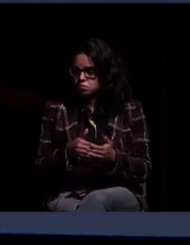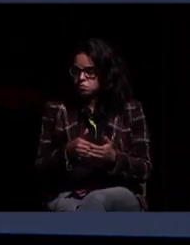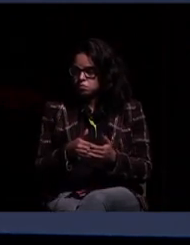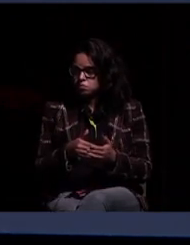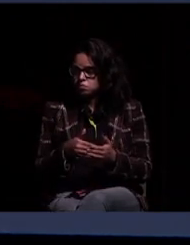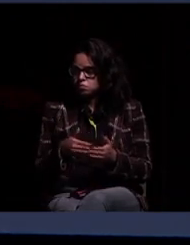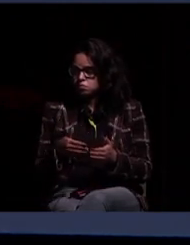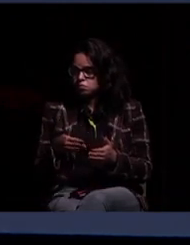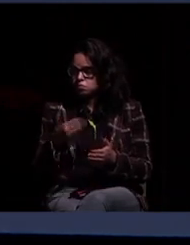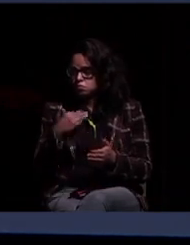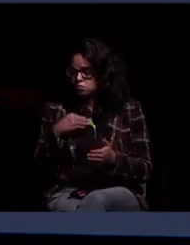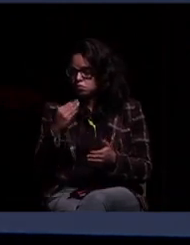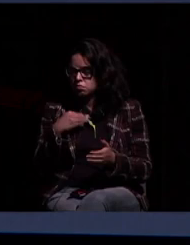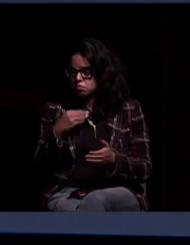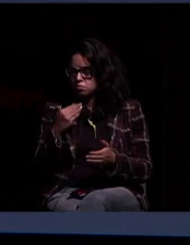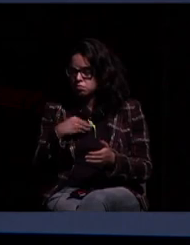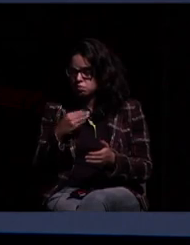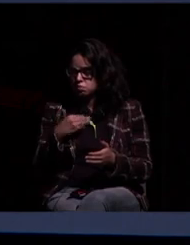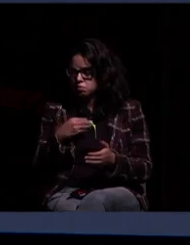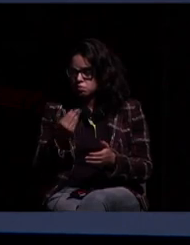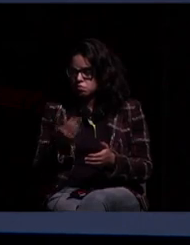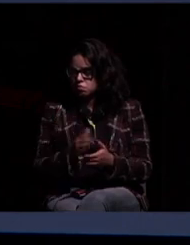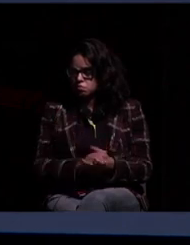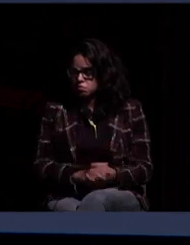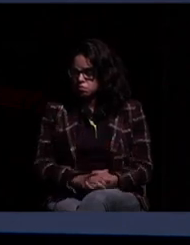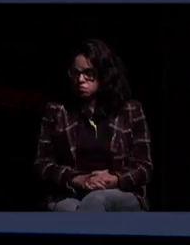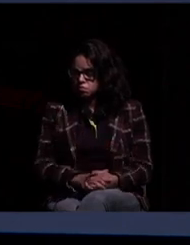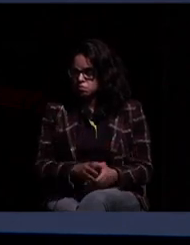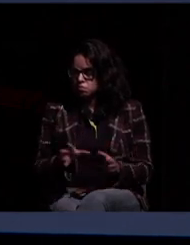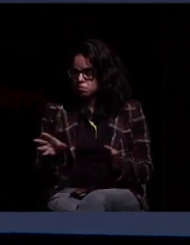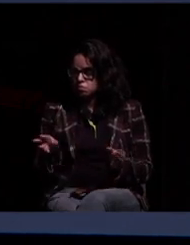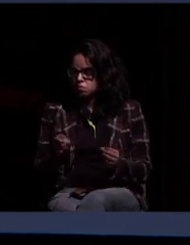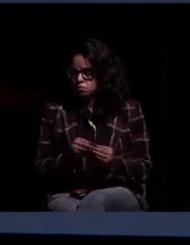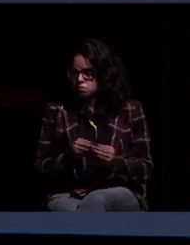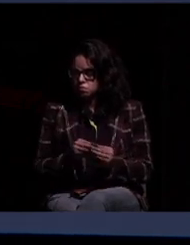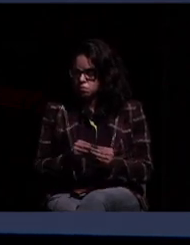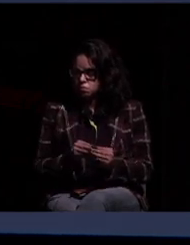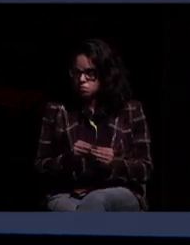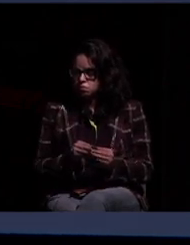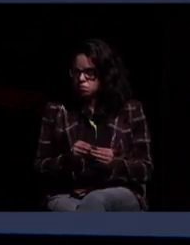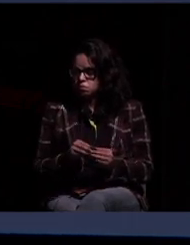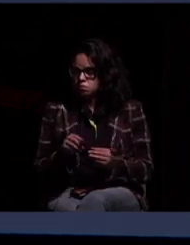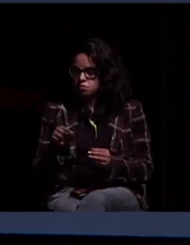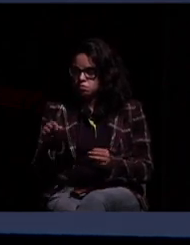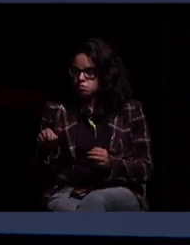So... ok? I’m already closing. I’d like to leave you these notes.